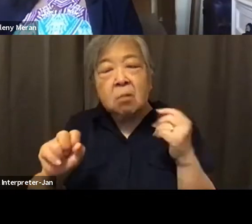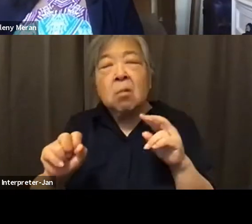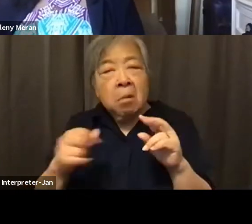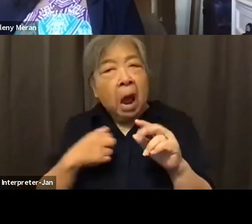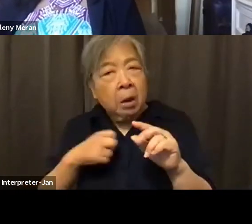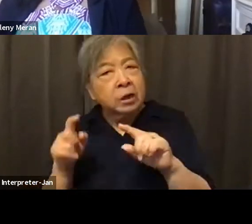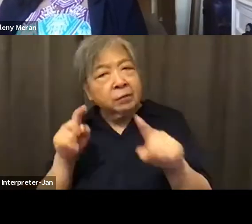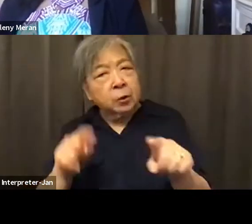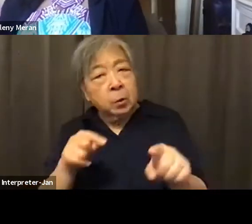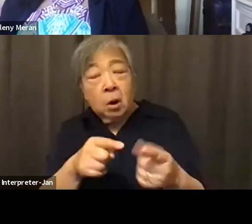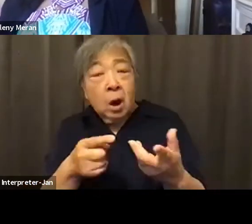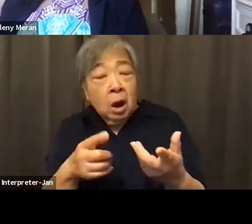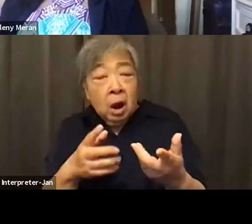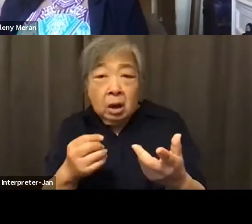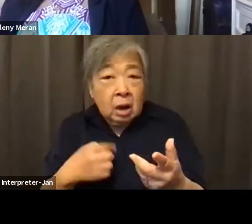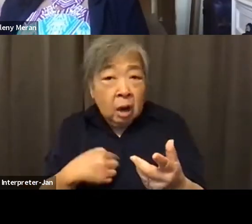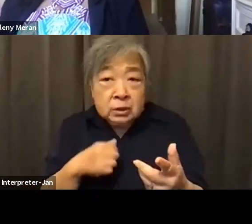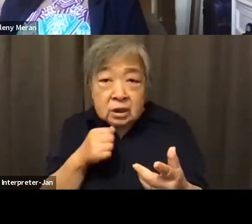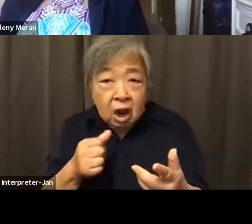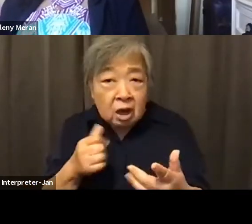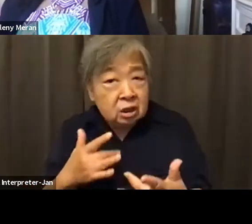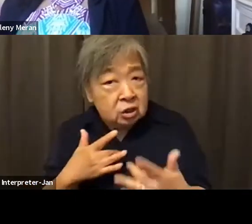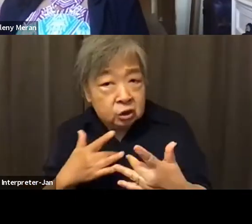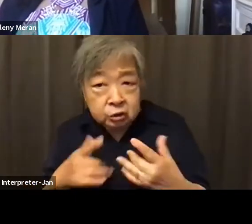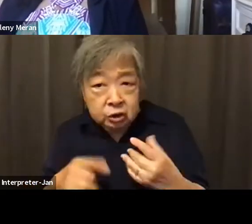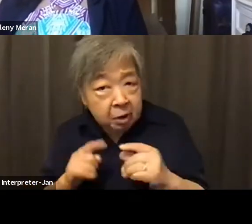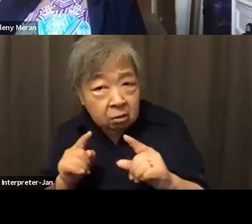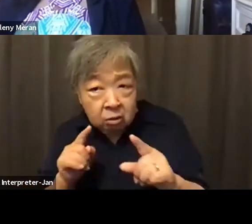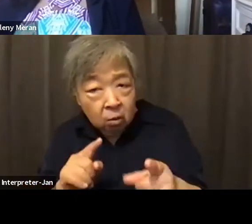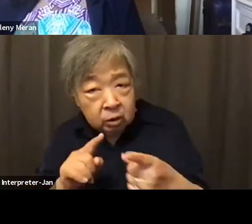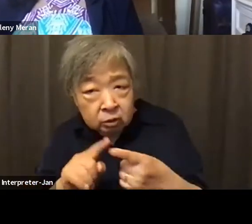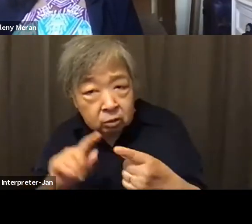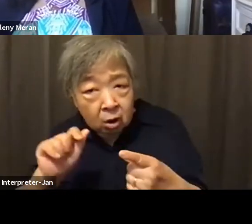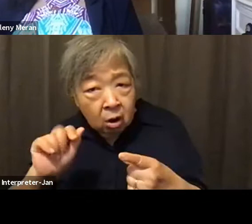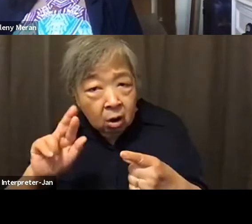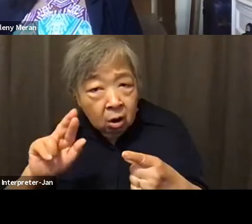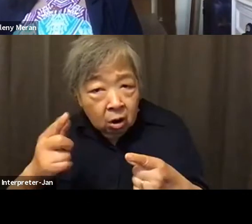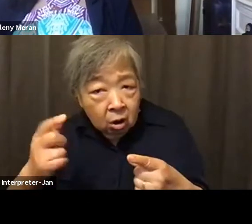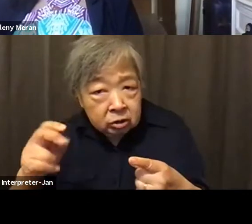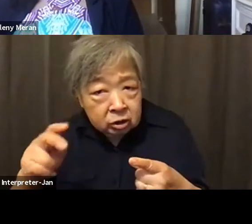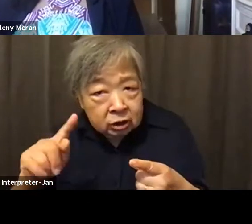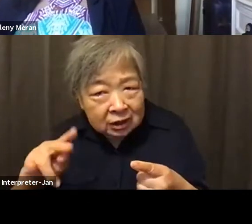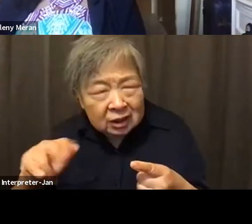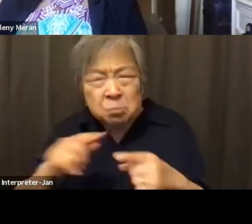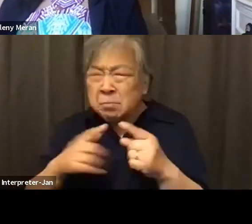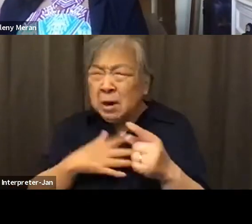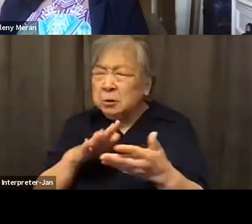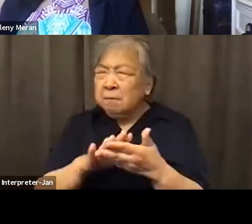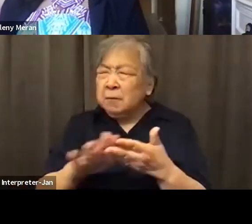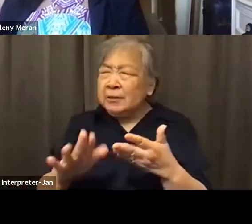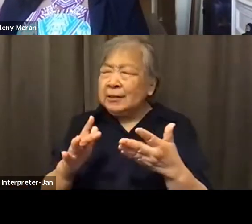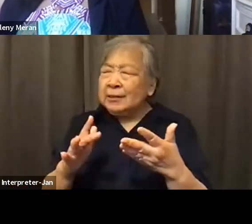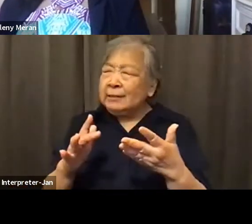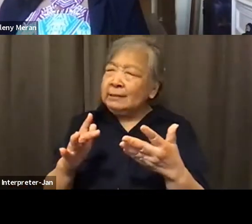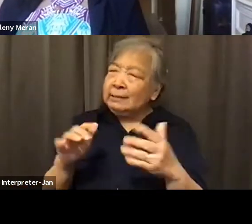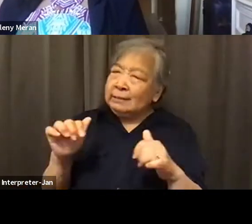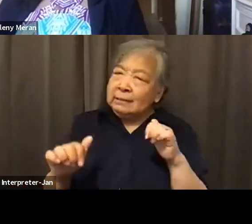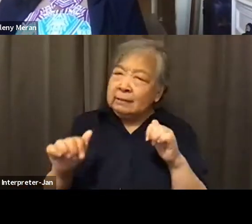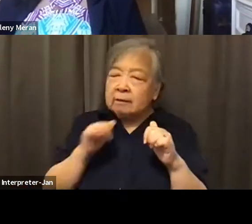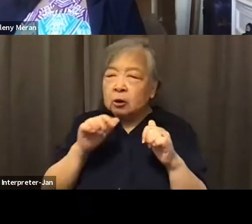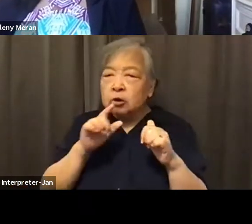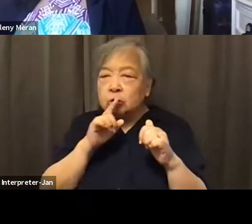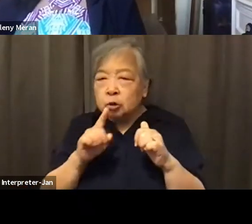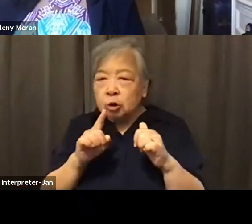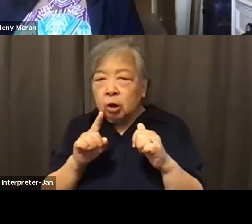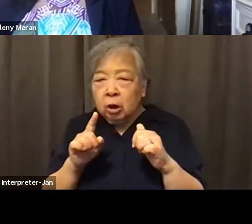I wasn't too concerned about, but my university wasn't sure if we would be able to sort of,